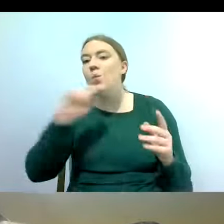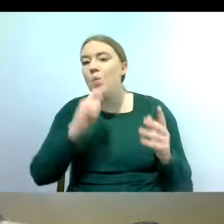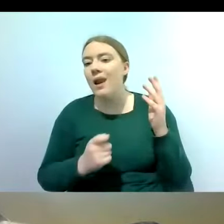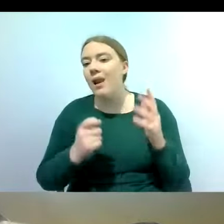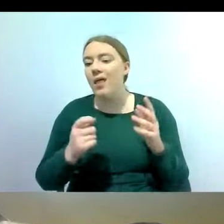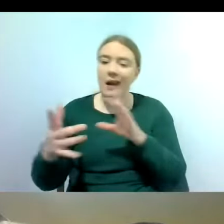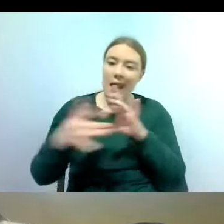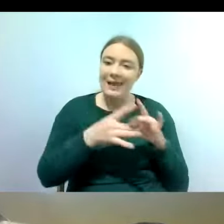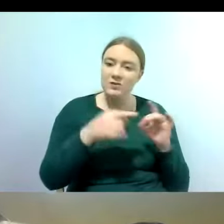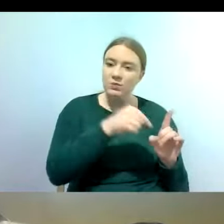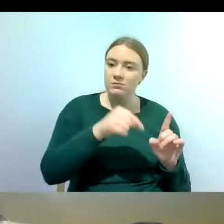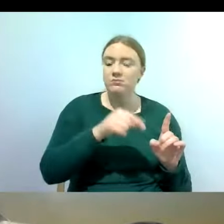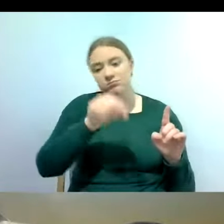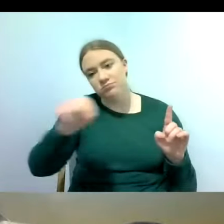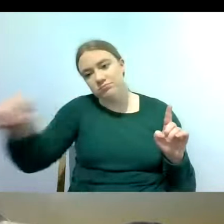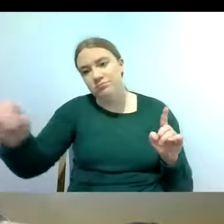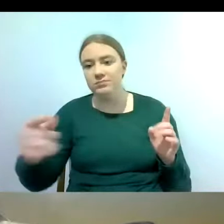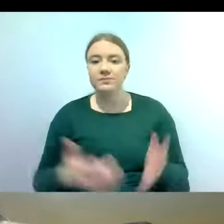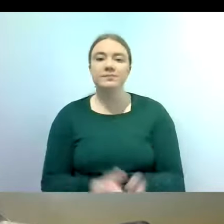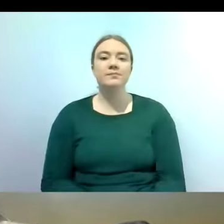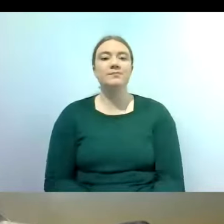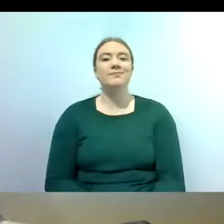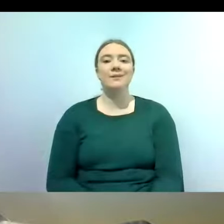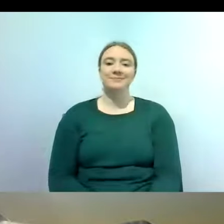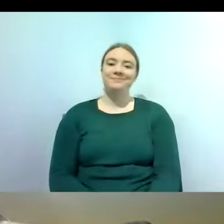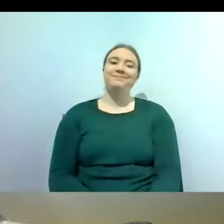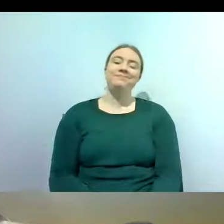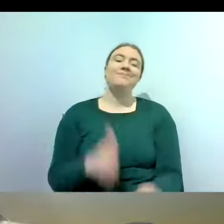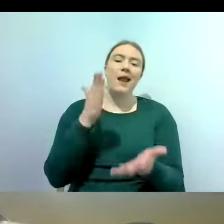and um as you as you've probably heard a lot about now unlocking the severn